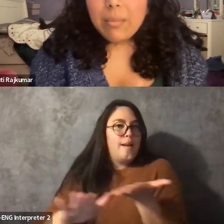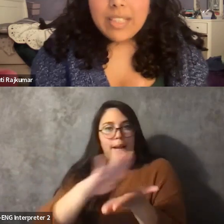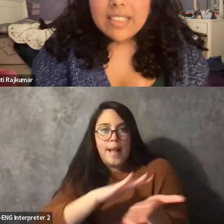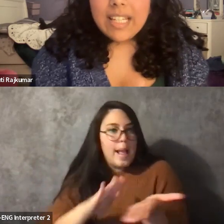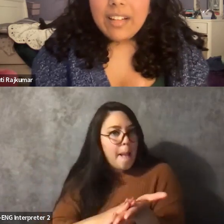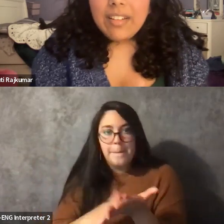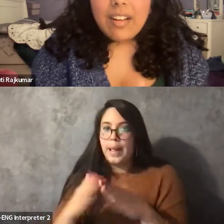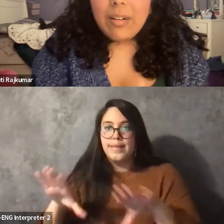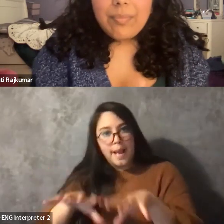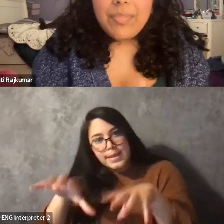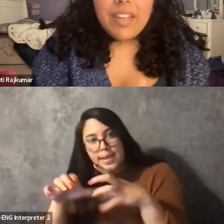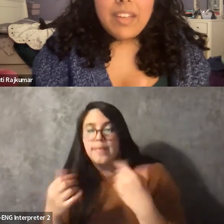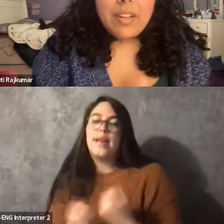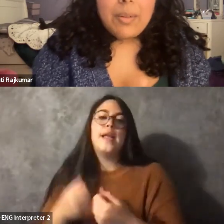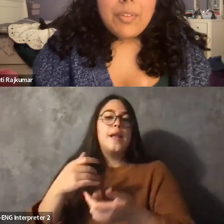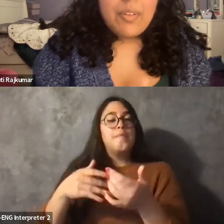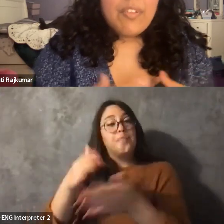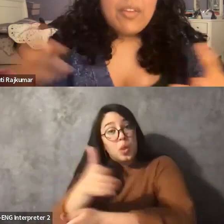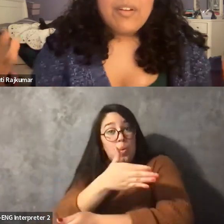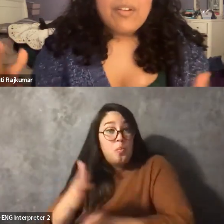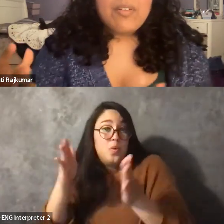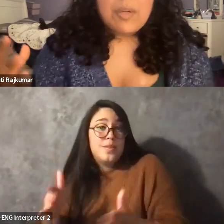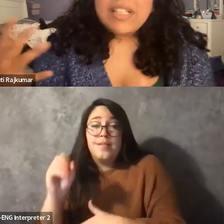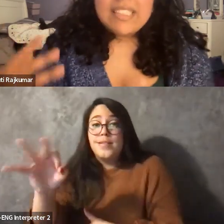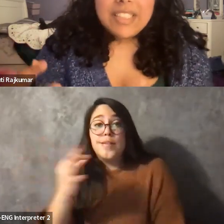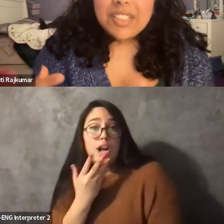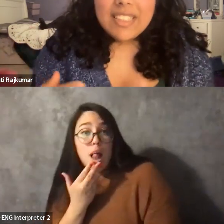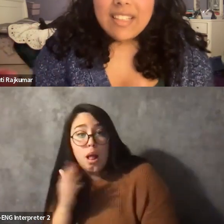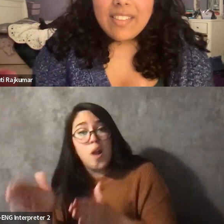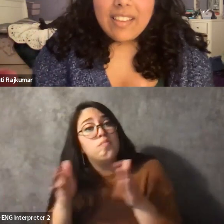on campus, and you know, student of color organizations and things like that and